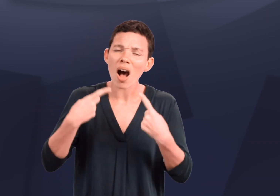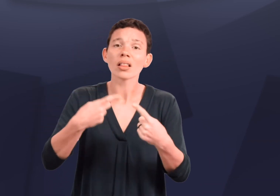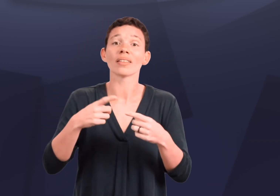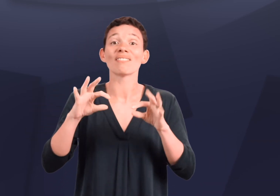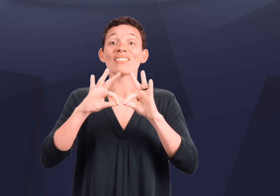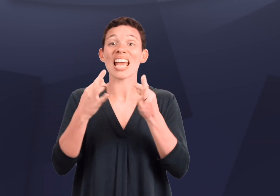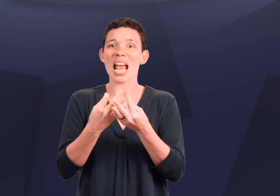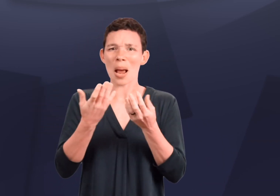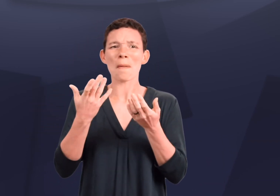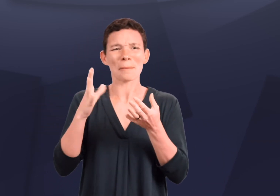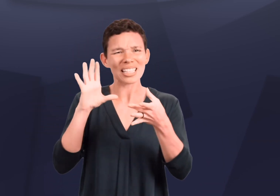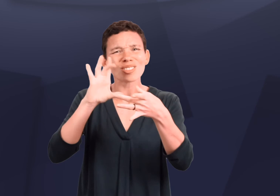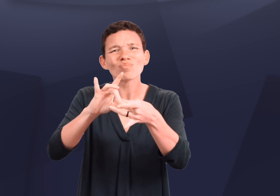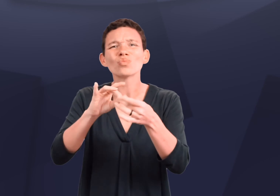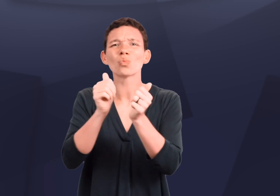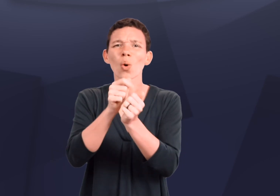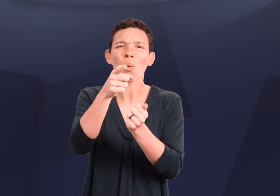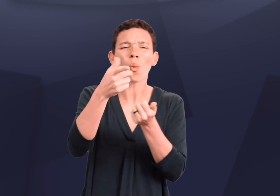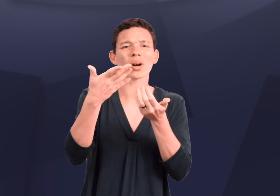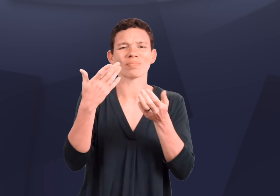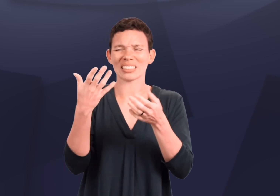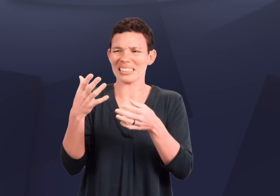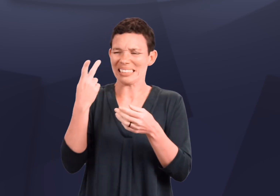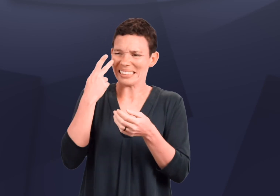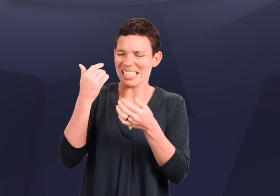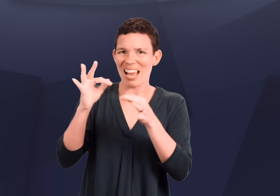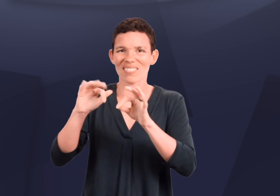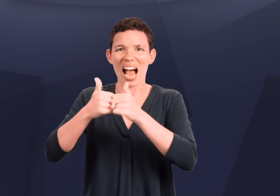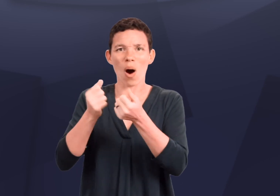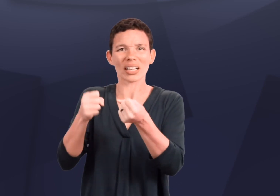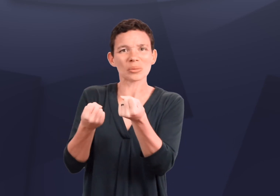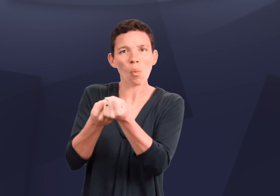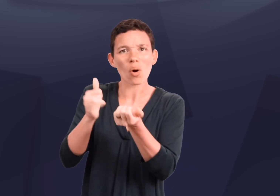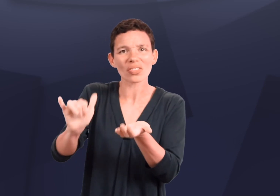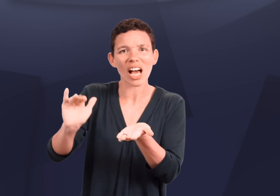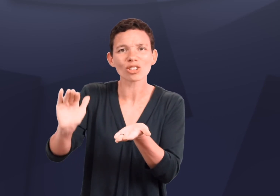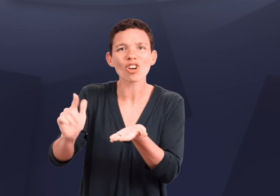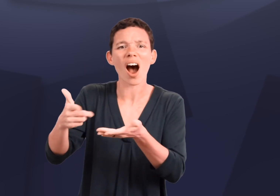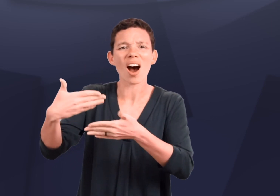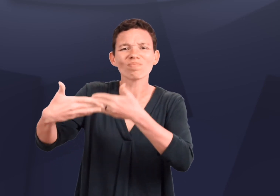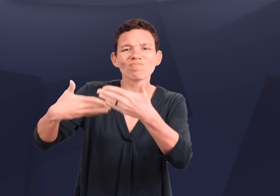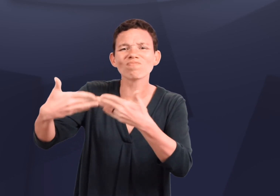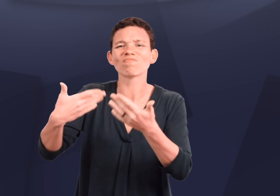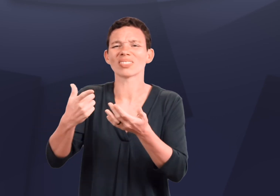This family is connected with you to provide support for them and the child to develop skills.